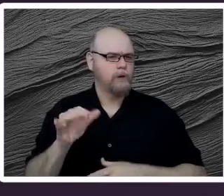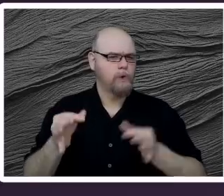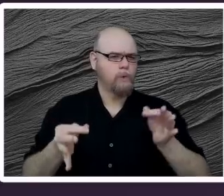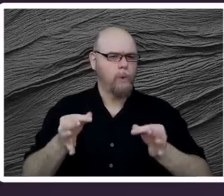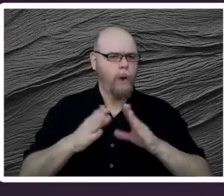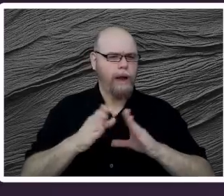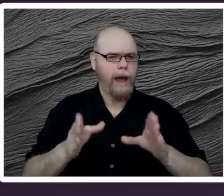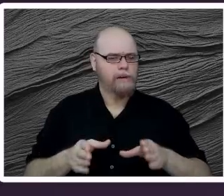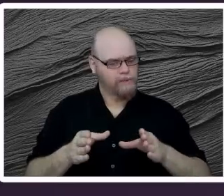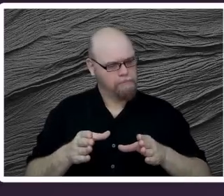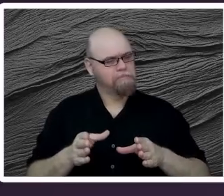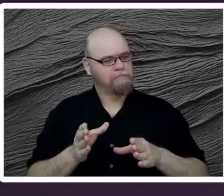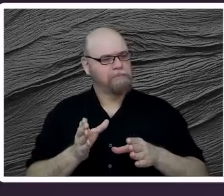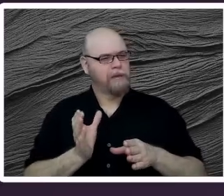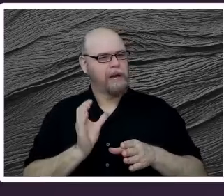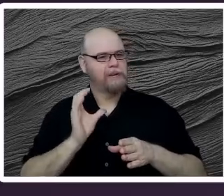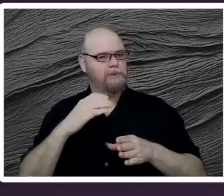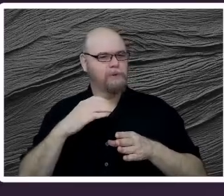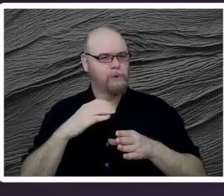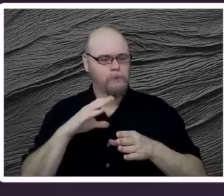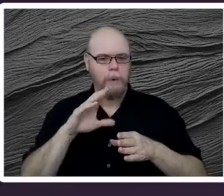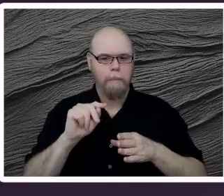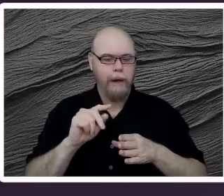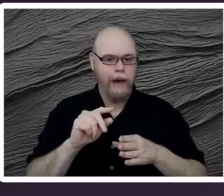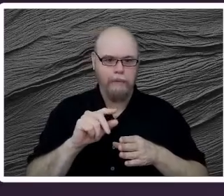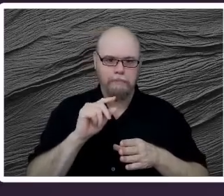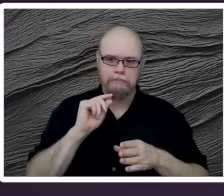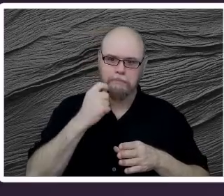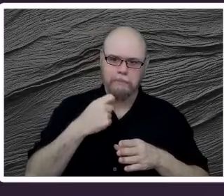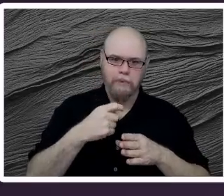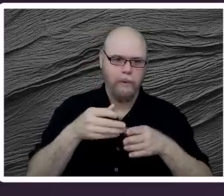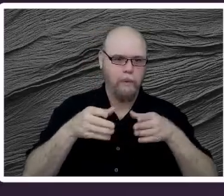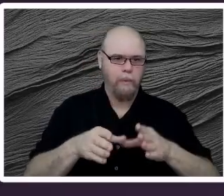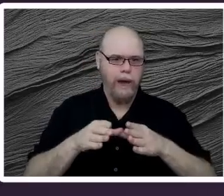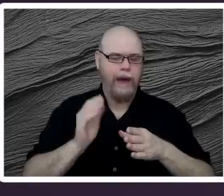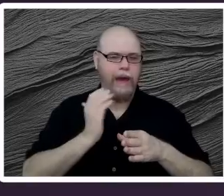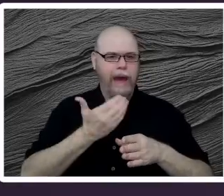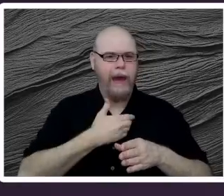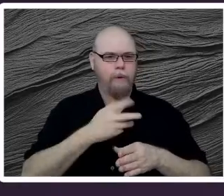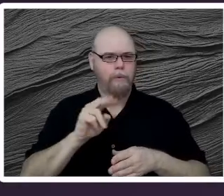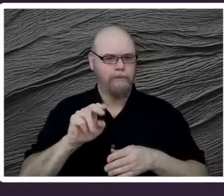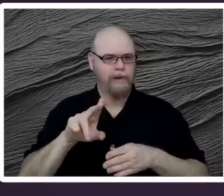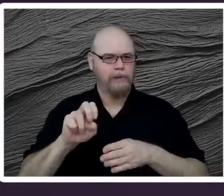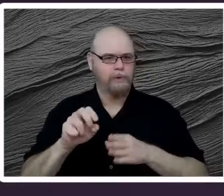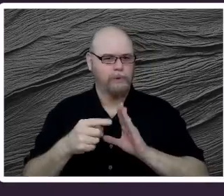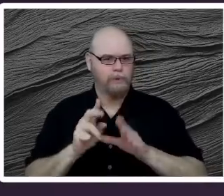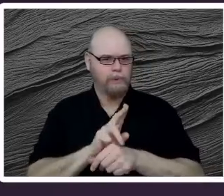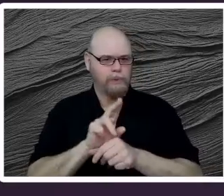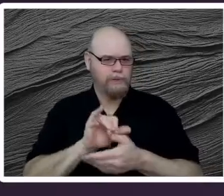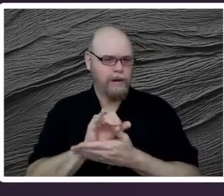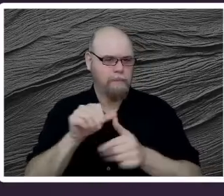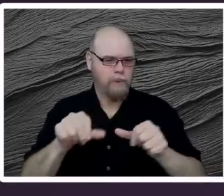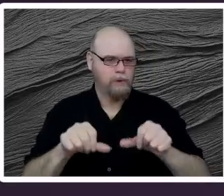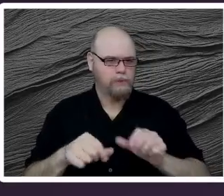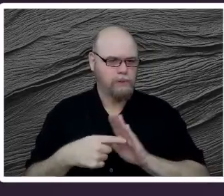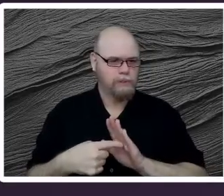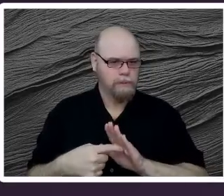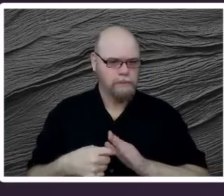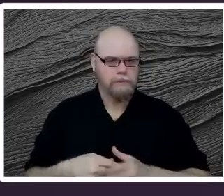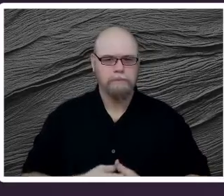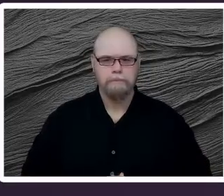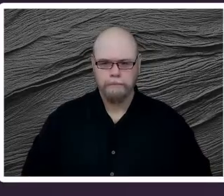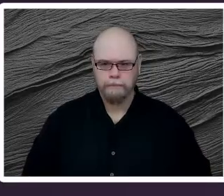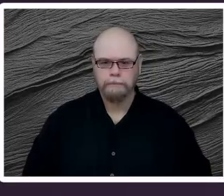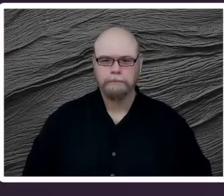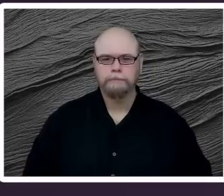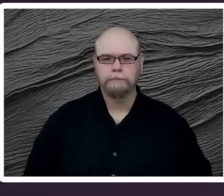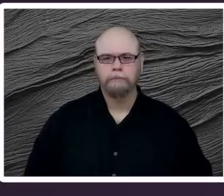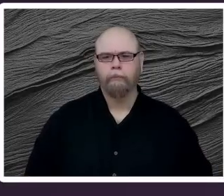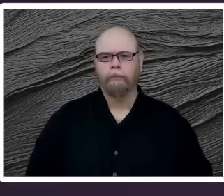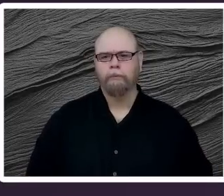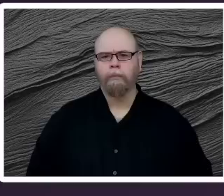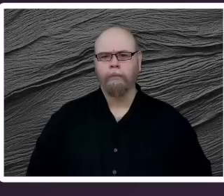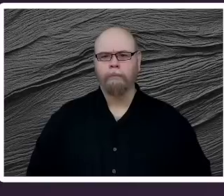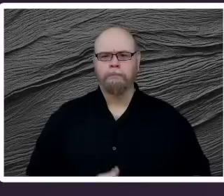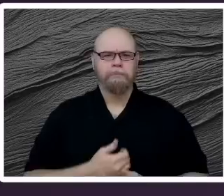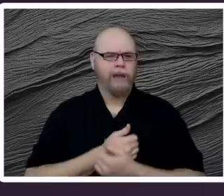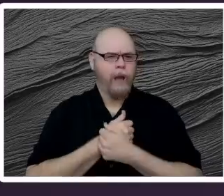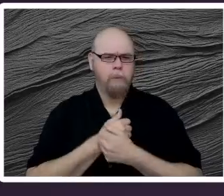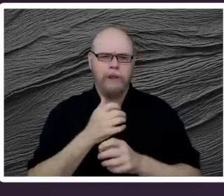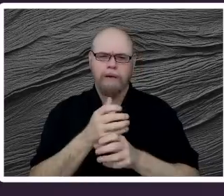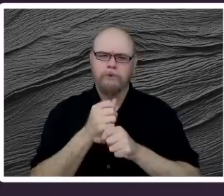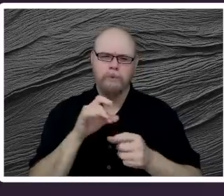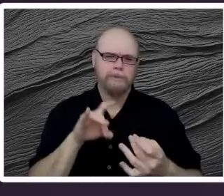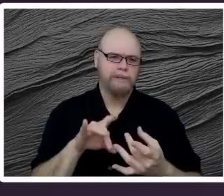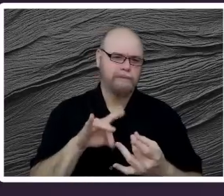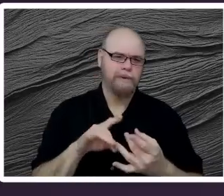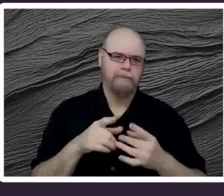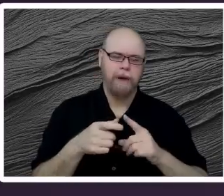one of our venues used them. And we love getting feedback from organizations that use our poster